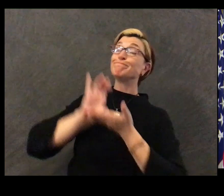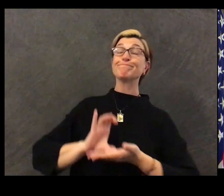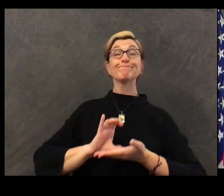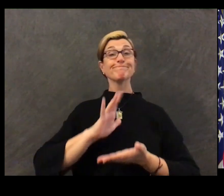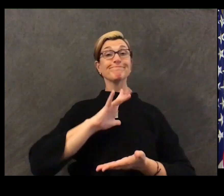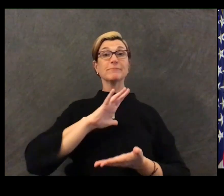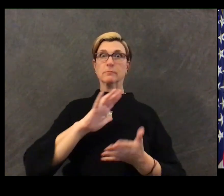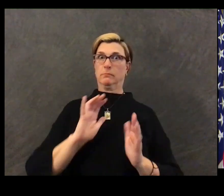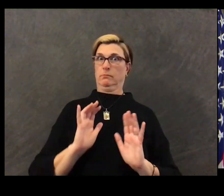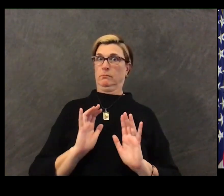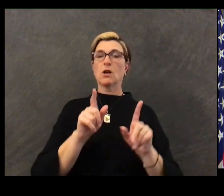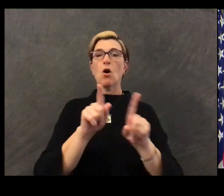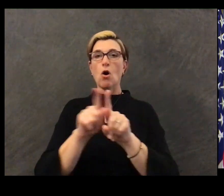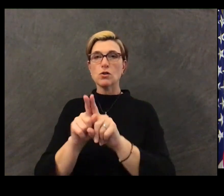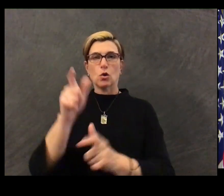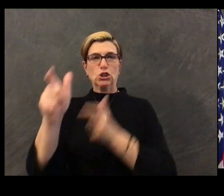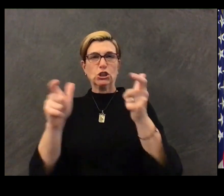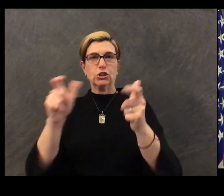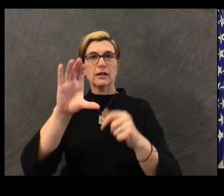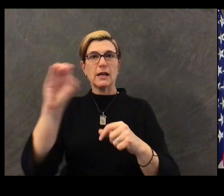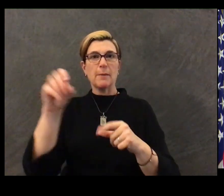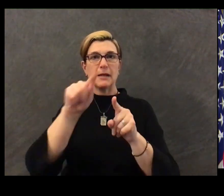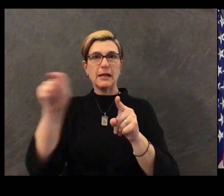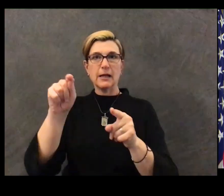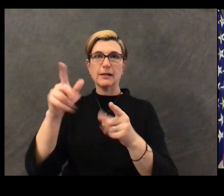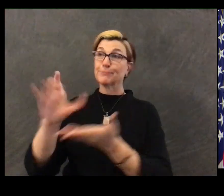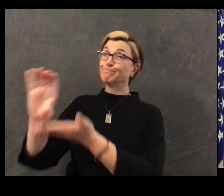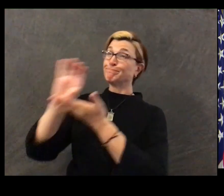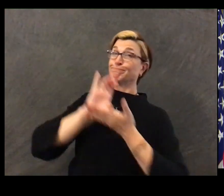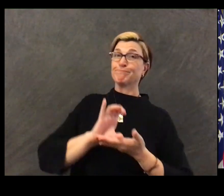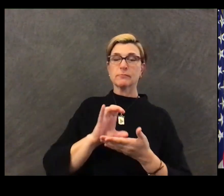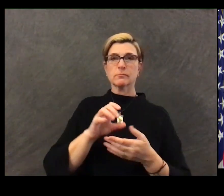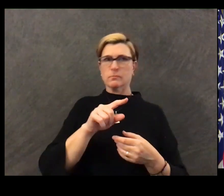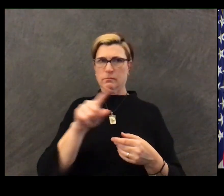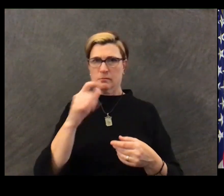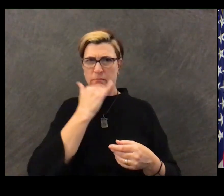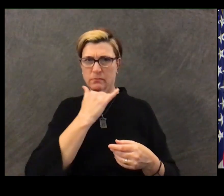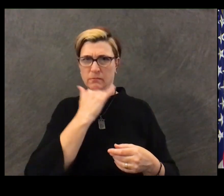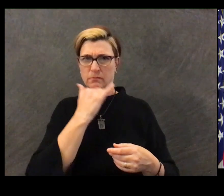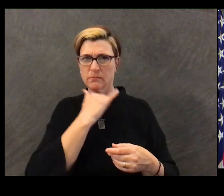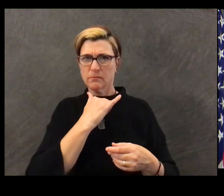bigger than people had represented or bigger than people that thought and